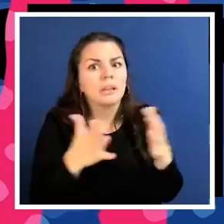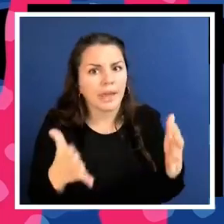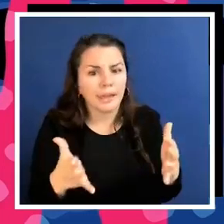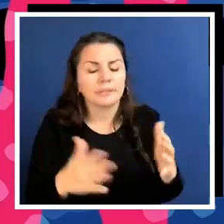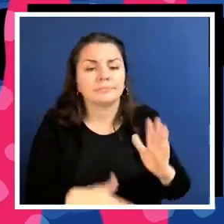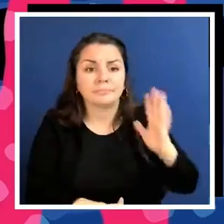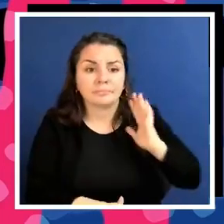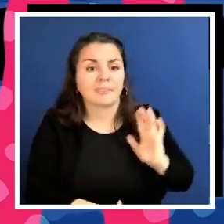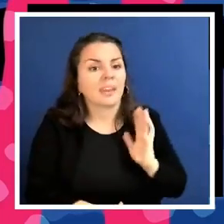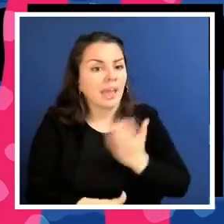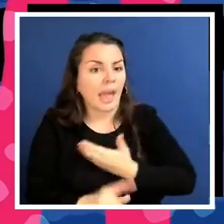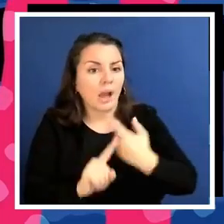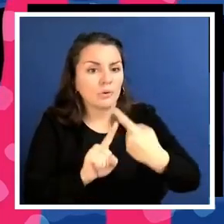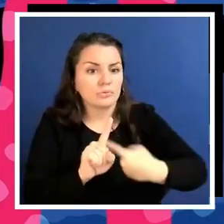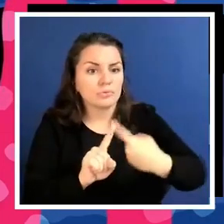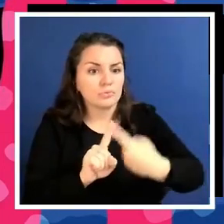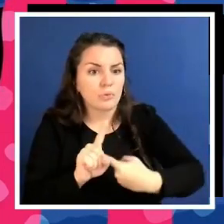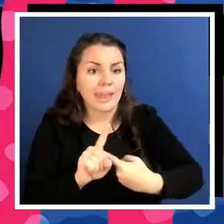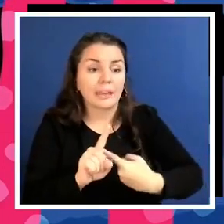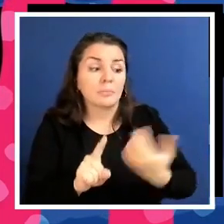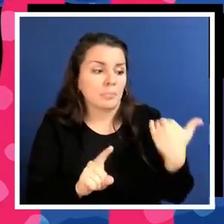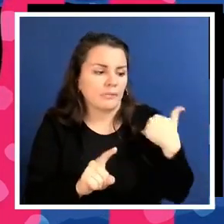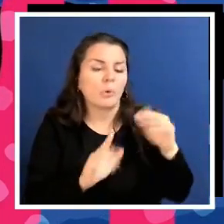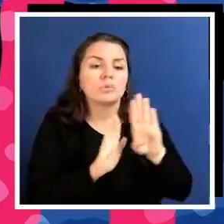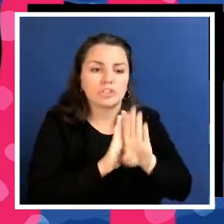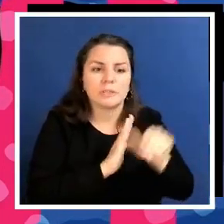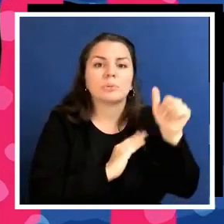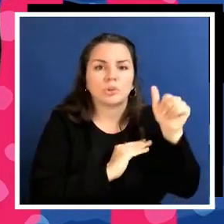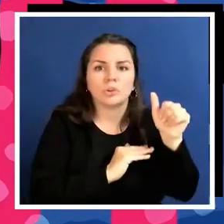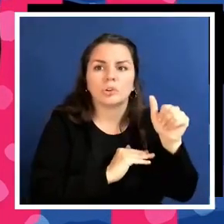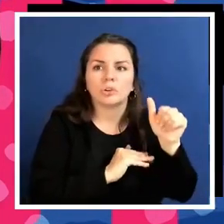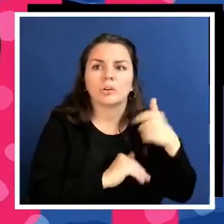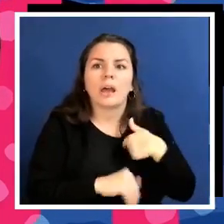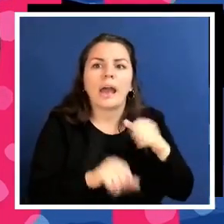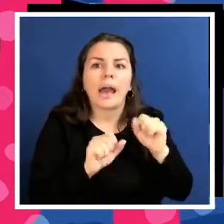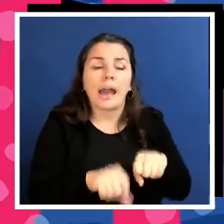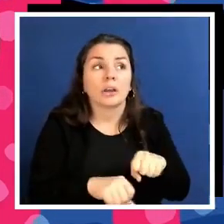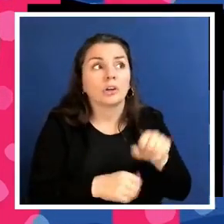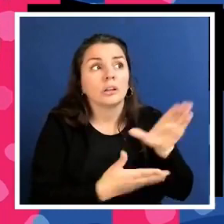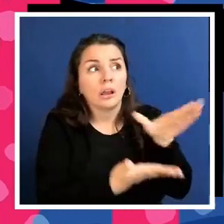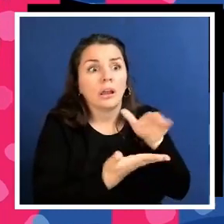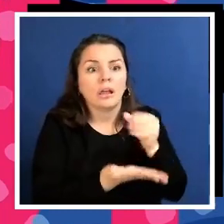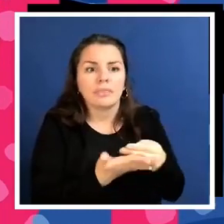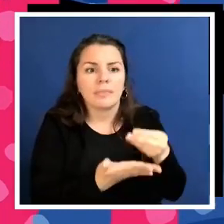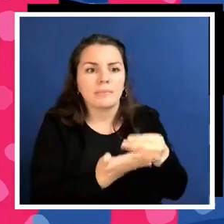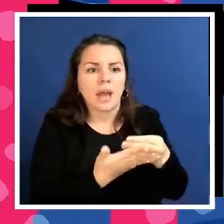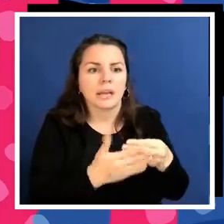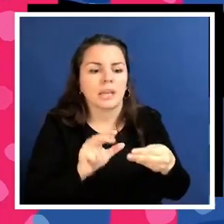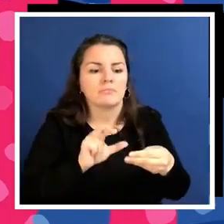FAMILY?